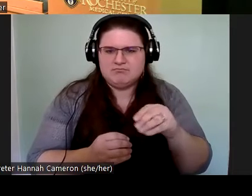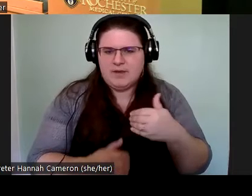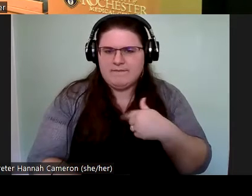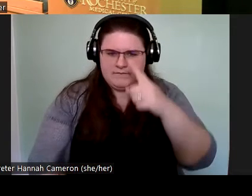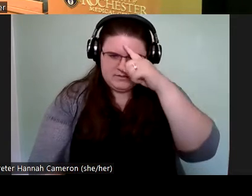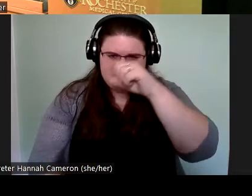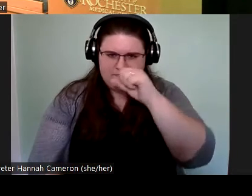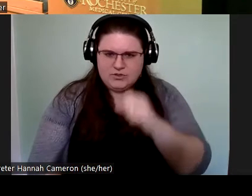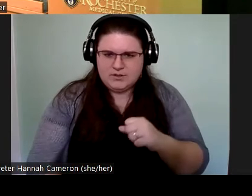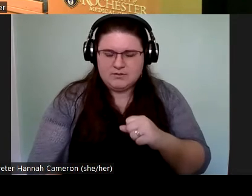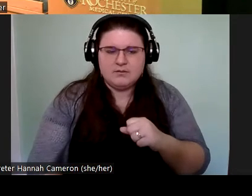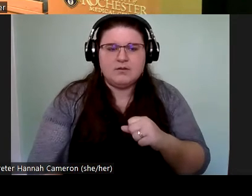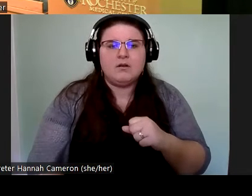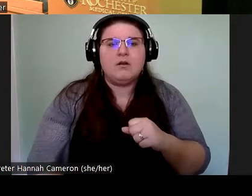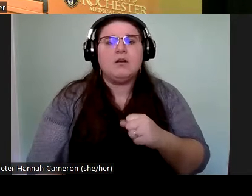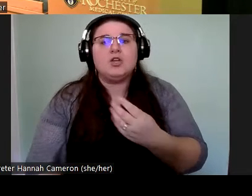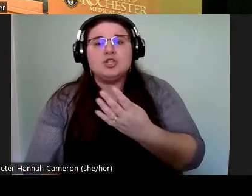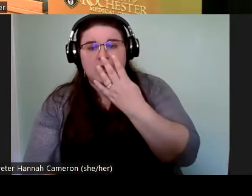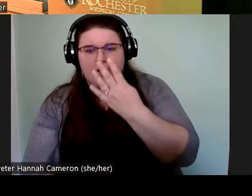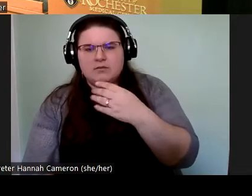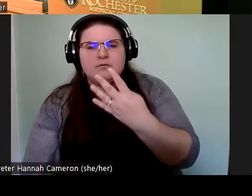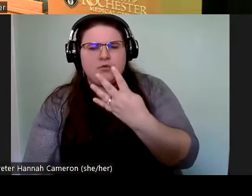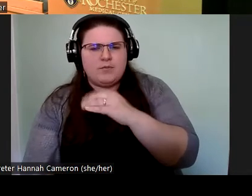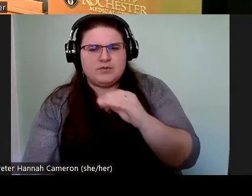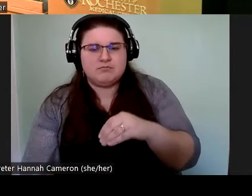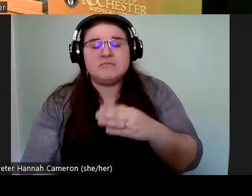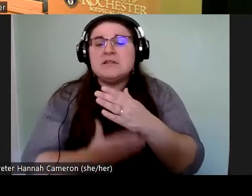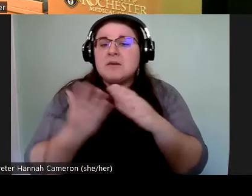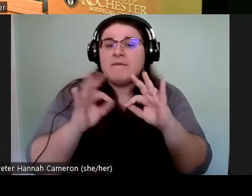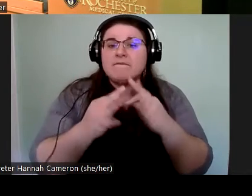outside and sometimes honestly families do give up they have tried they've tried to be engaged